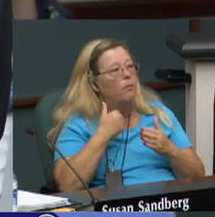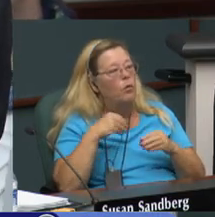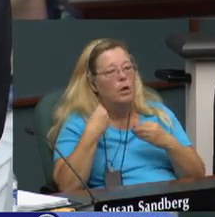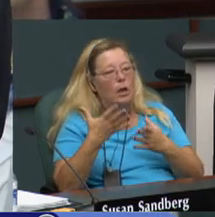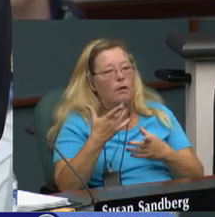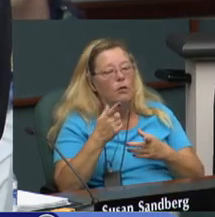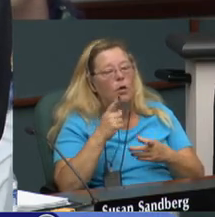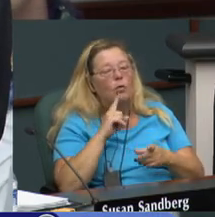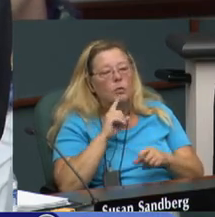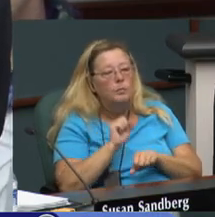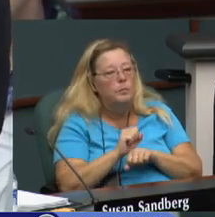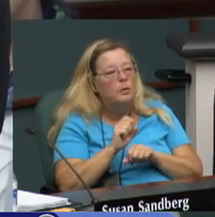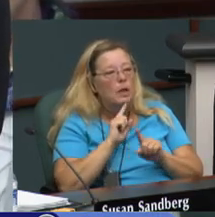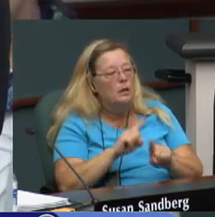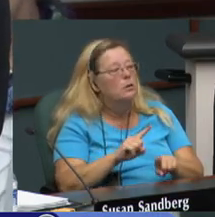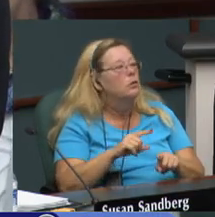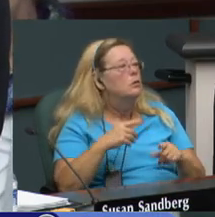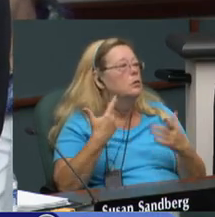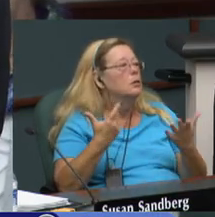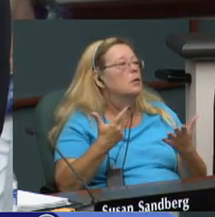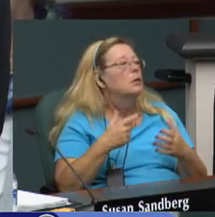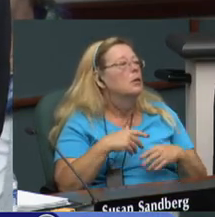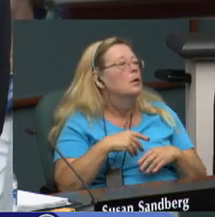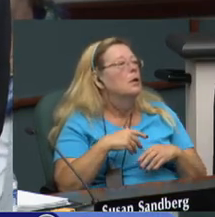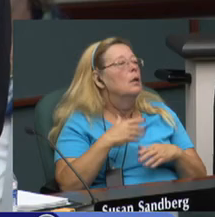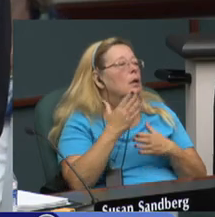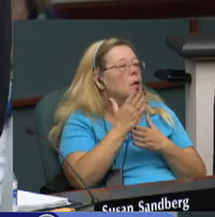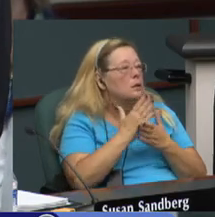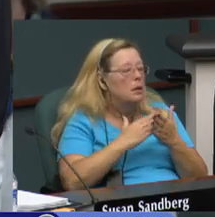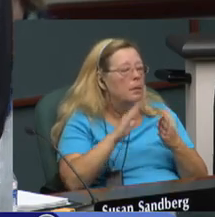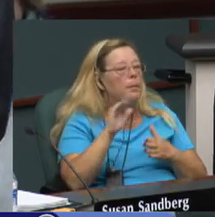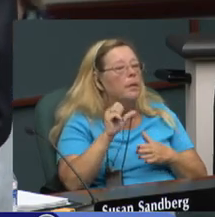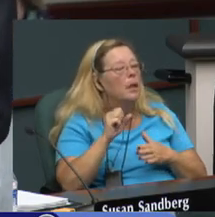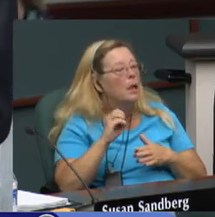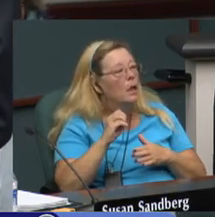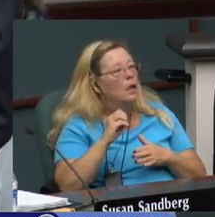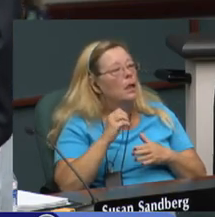answer but there are there are some cases out there that suggest those sorts